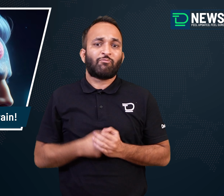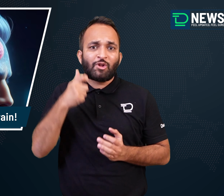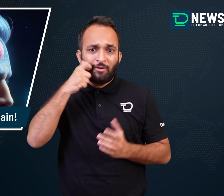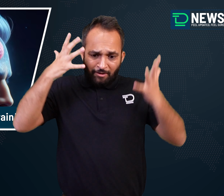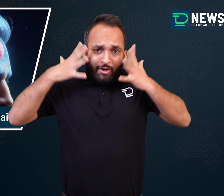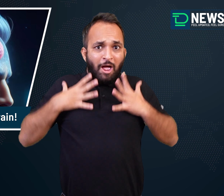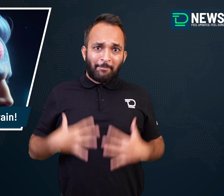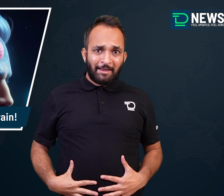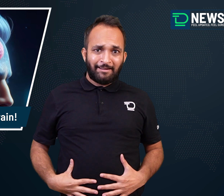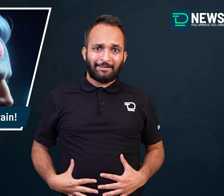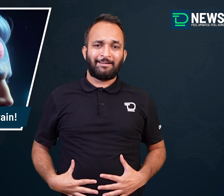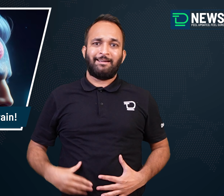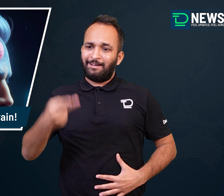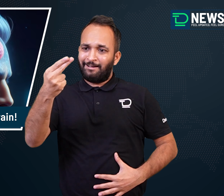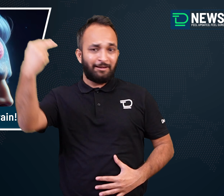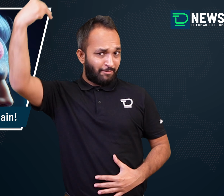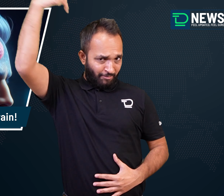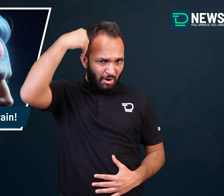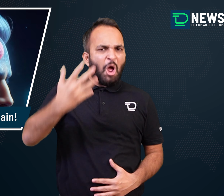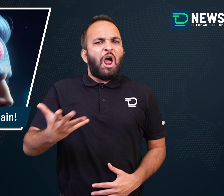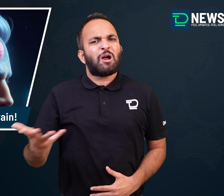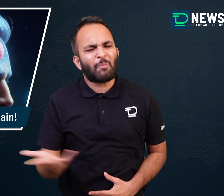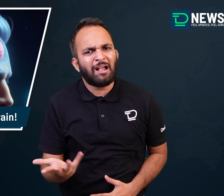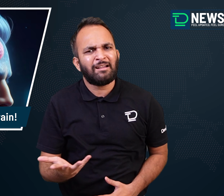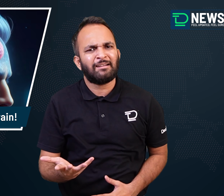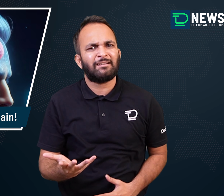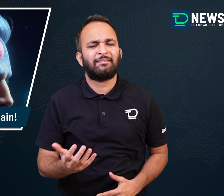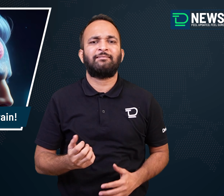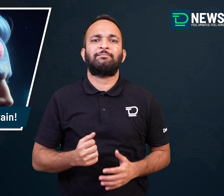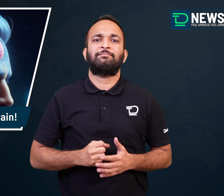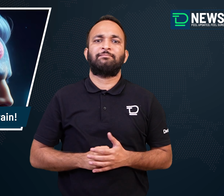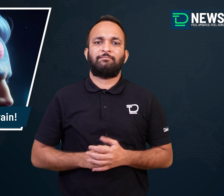Why do they implant chips in the brain?